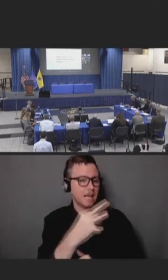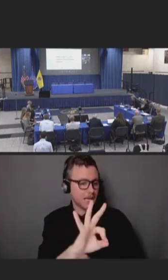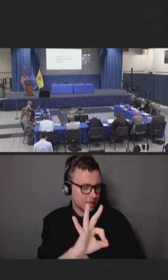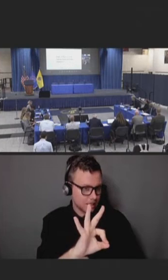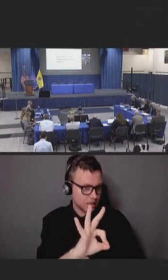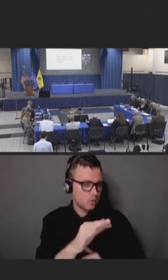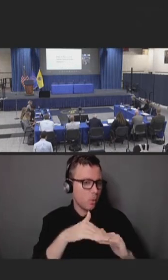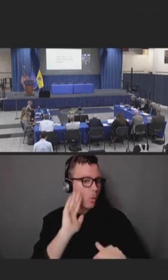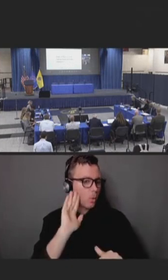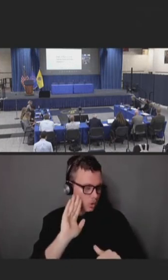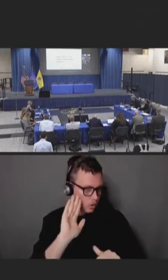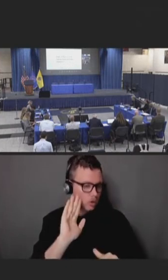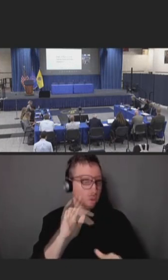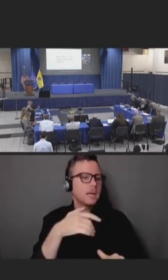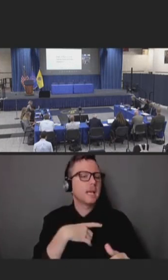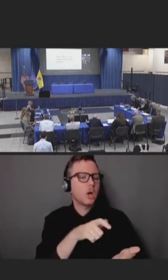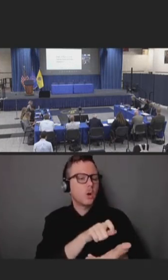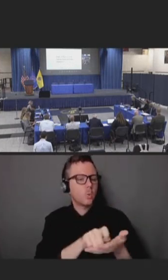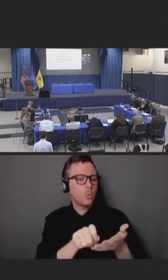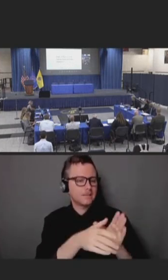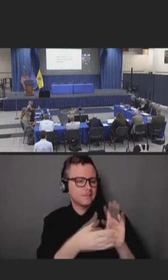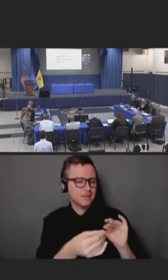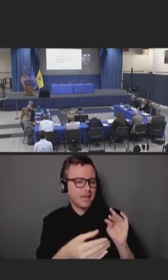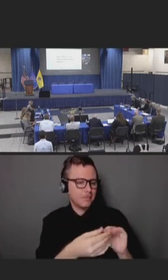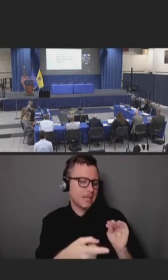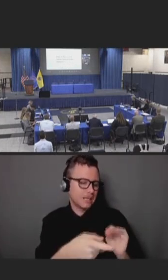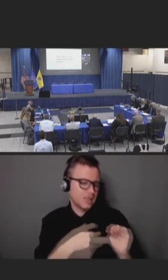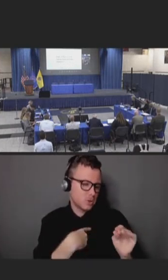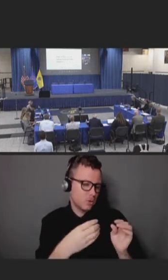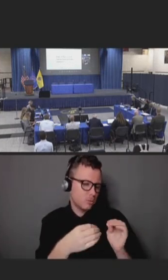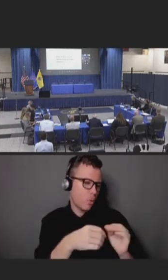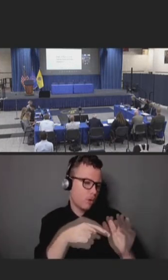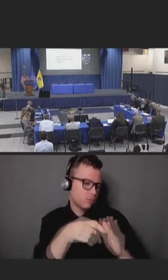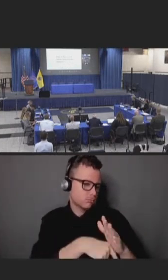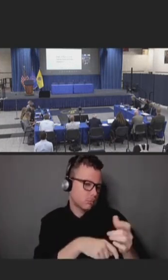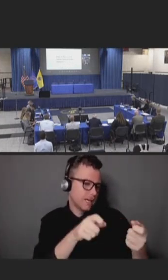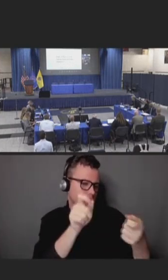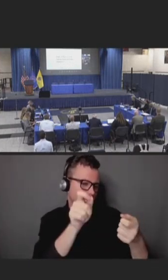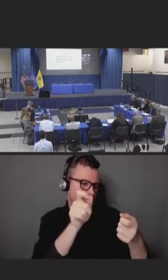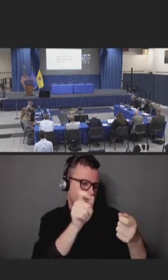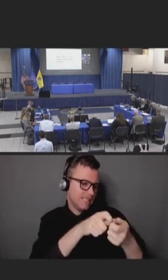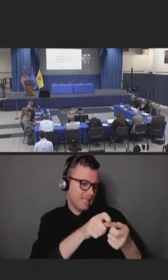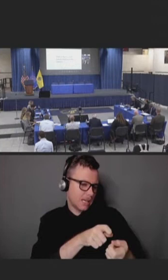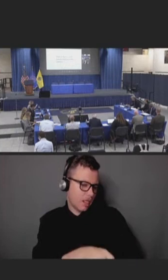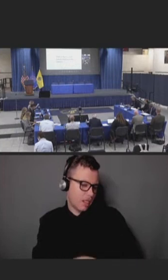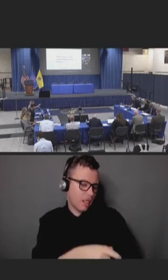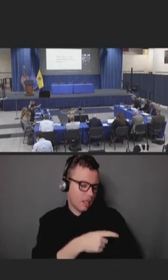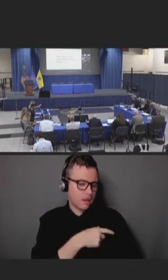older. And our written statement provides a bit more of the details. We are currently assessing